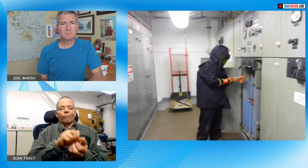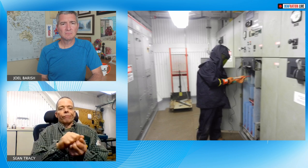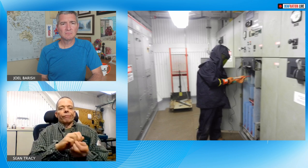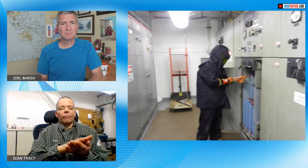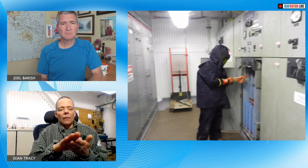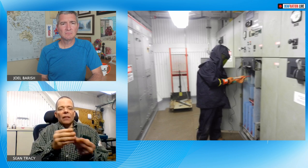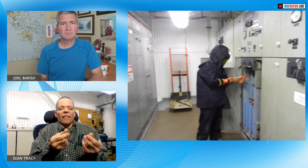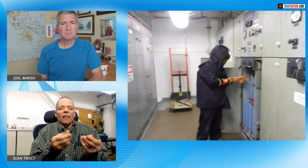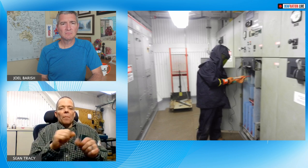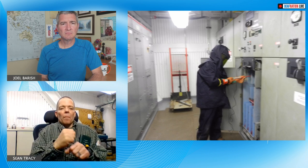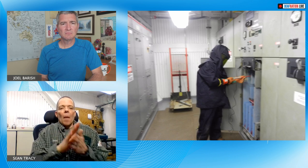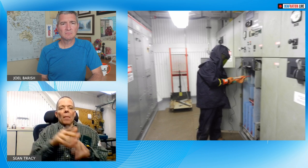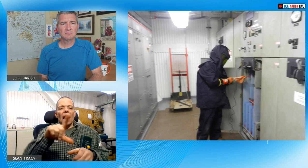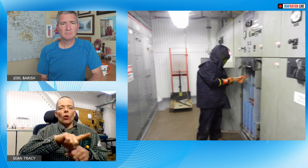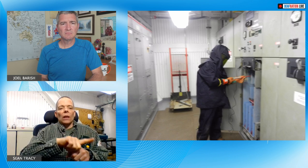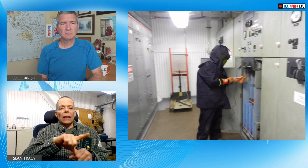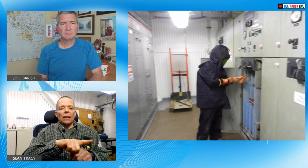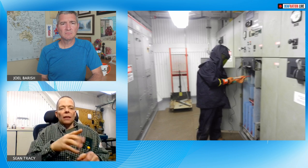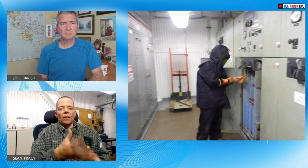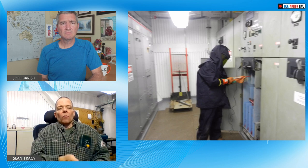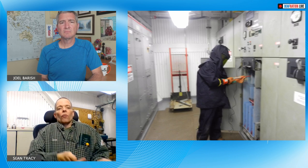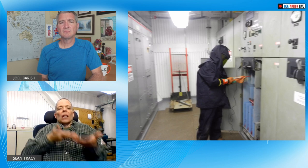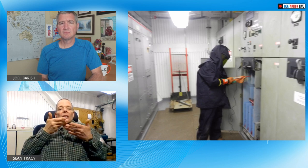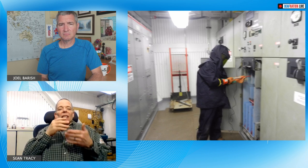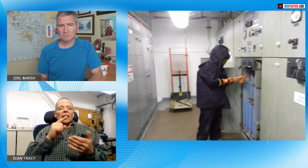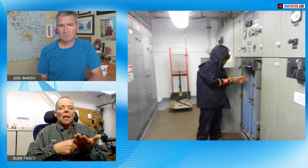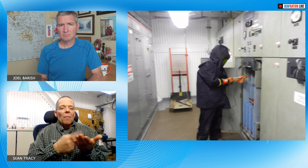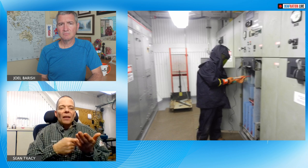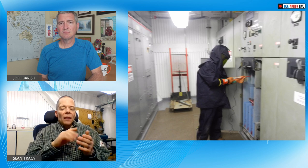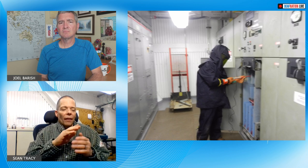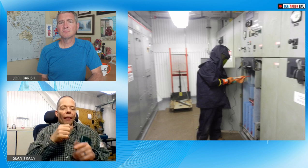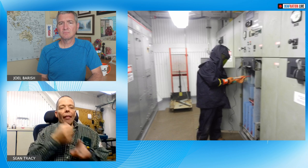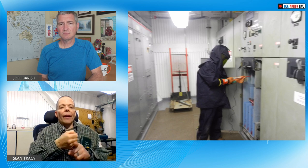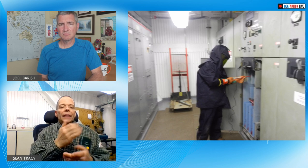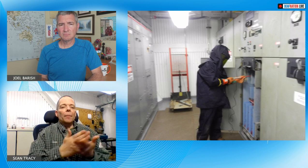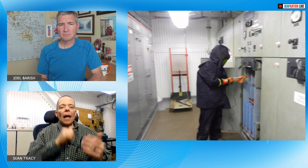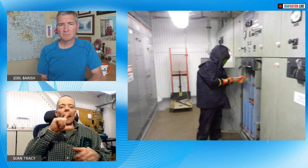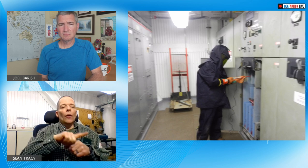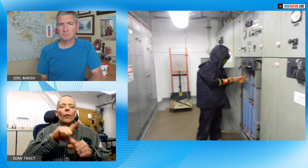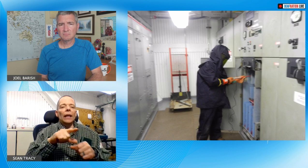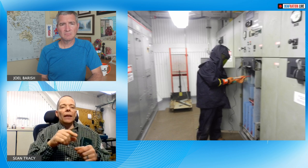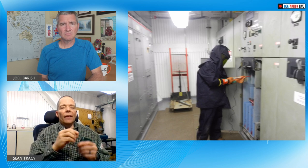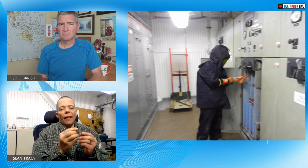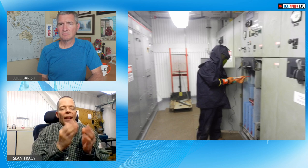it destroys it and it becomes liquid. Then that liquid is brought to the surface. Sometimes, though, we see pieces that are still intact and